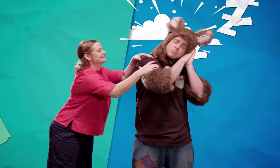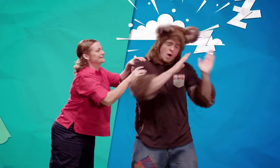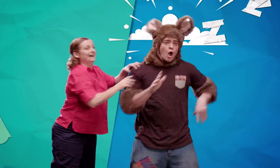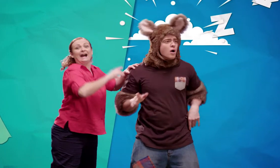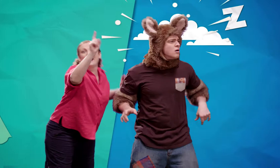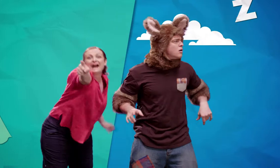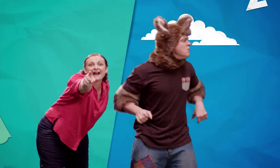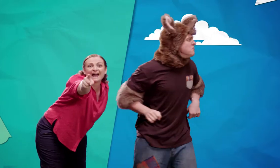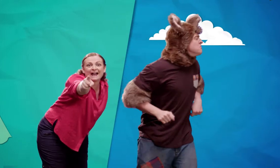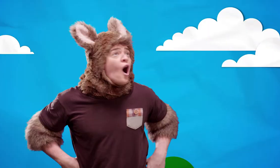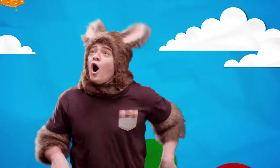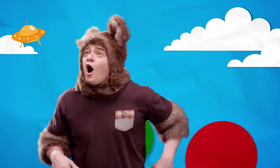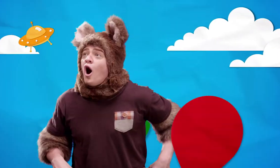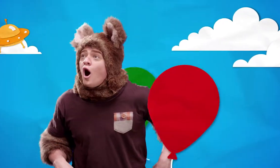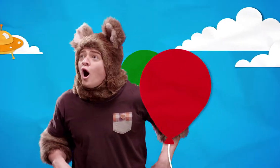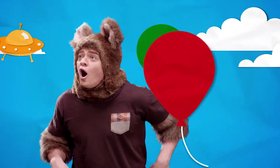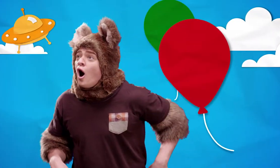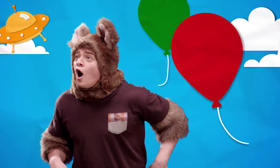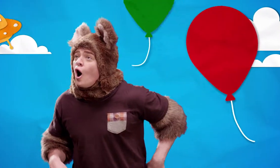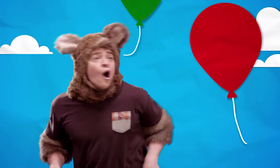Huh? Look! Aw!